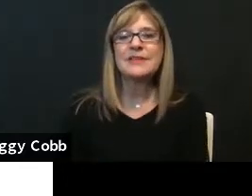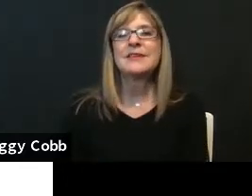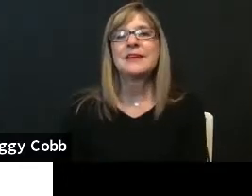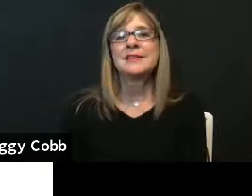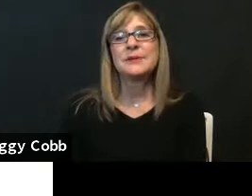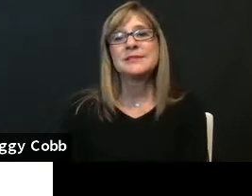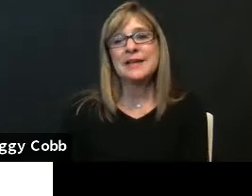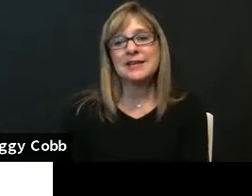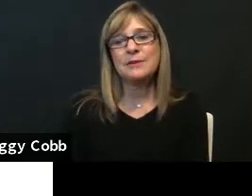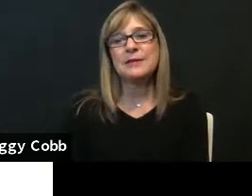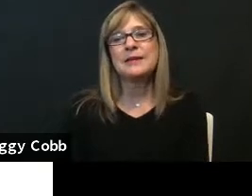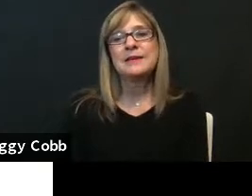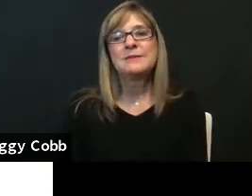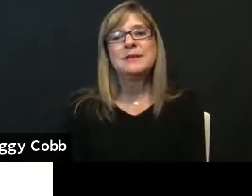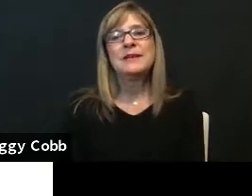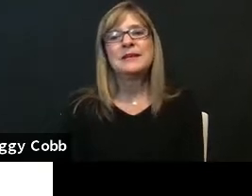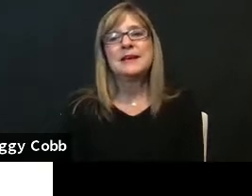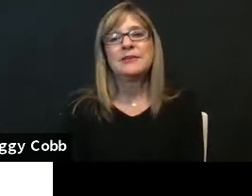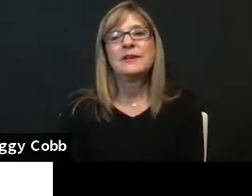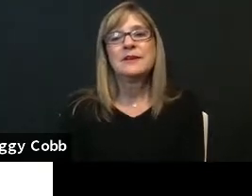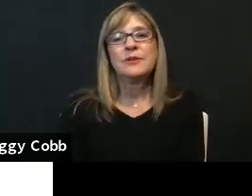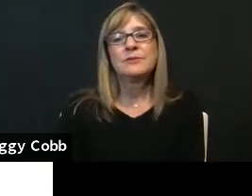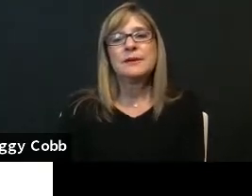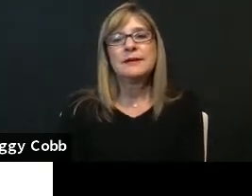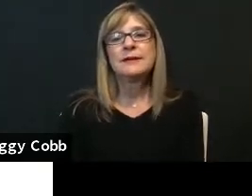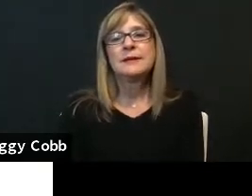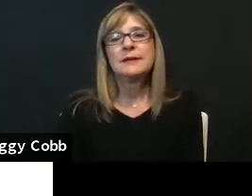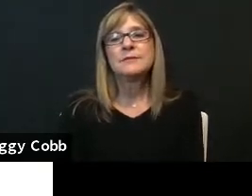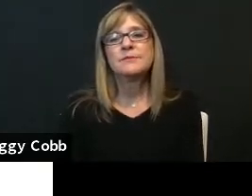and then I experienced an IEP meeting and now with my child.